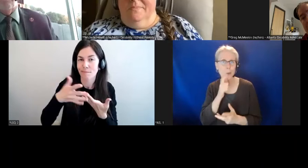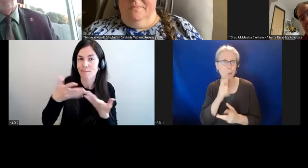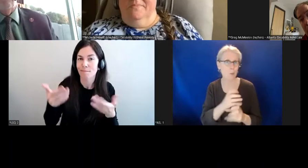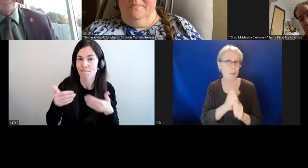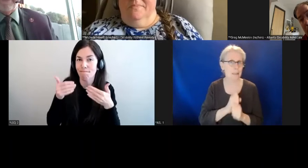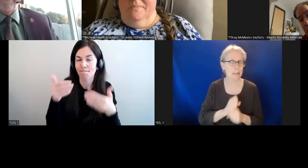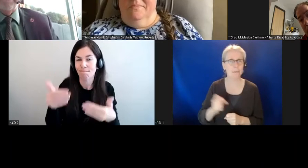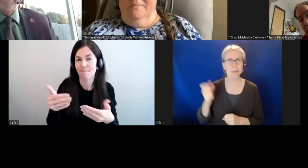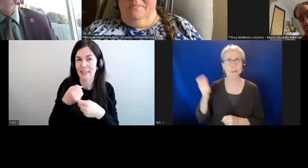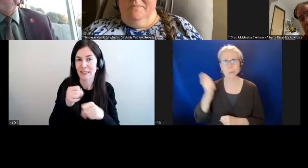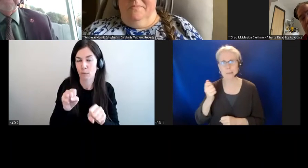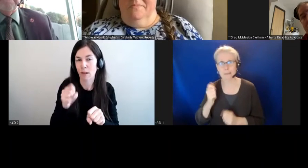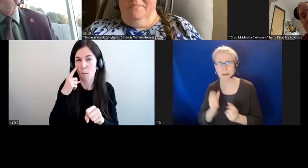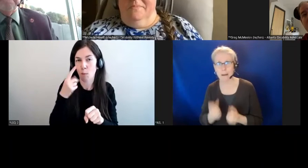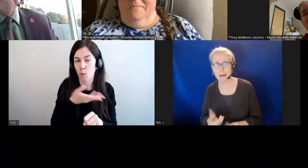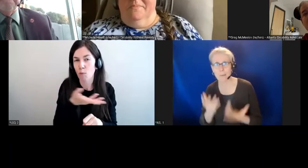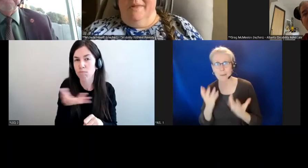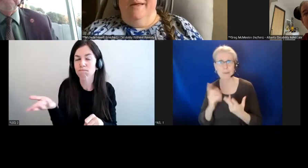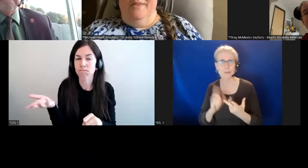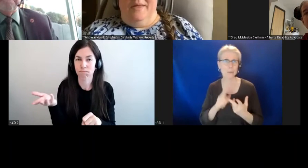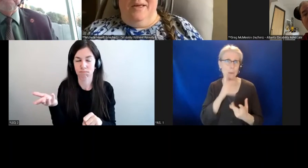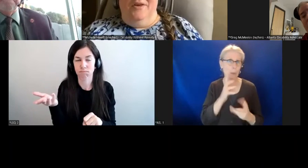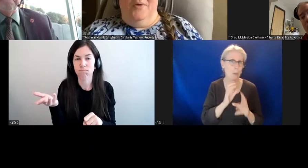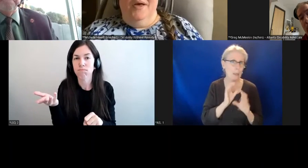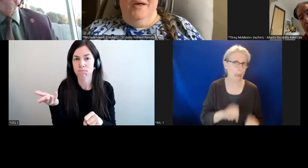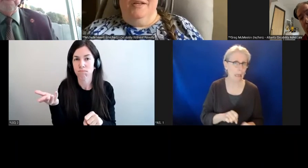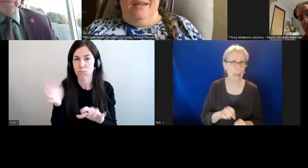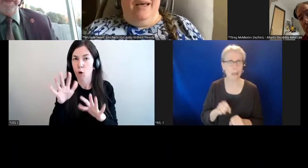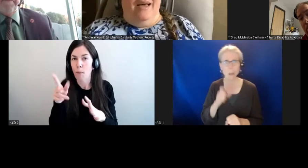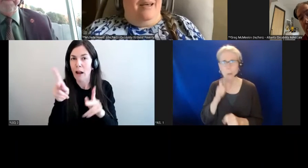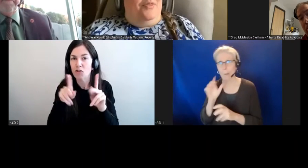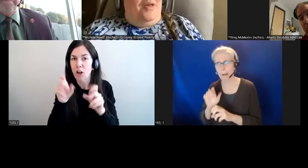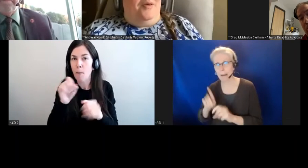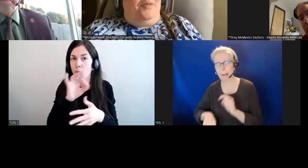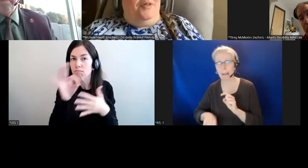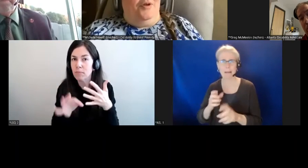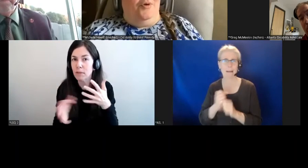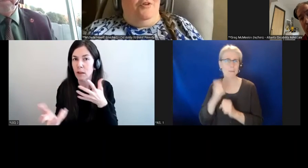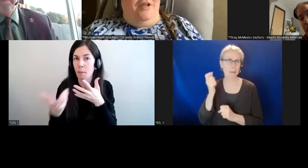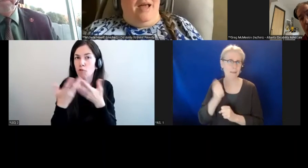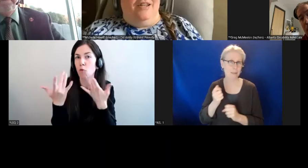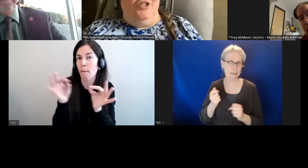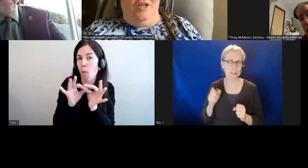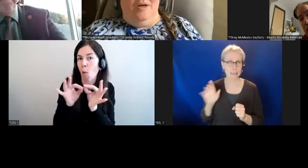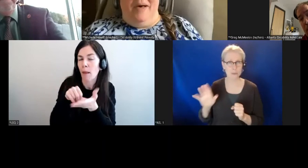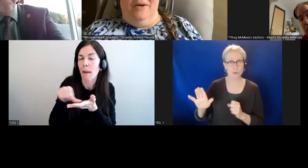HOW YOU QUALIFY, THAT KIND OF THING. >> Michelle Hewitt: THANK YOU. I THINK, YOU KNOW, YOUR ANALOGY